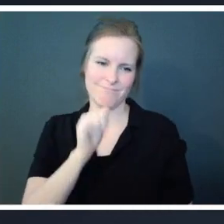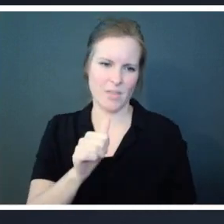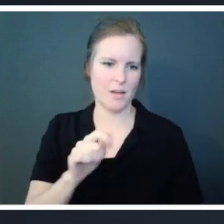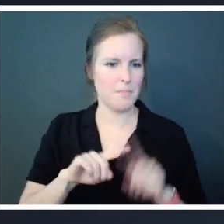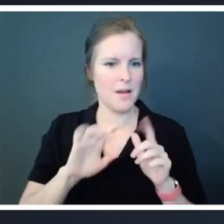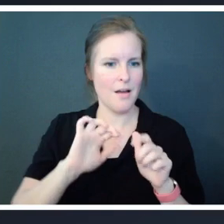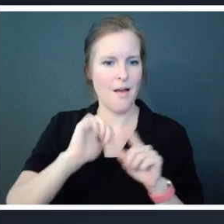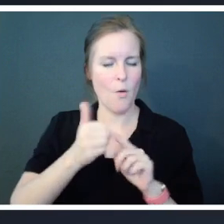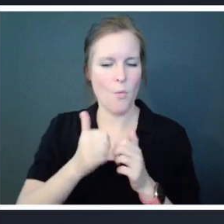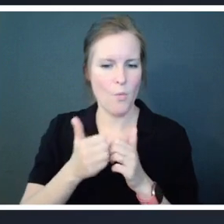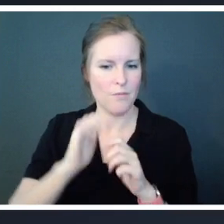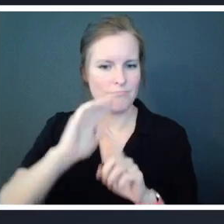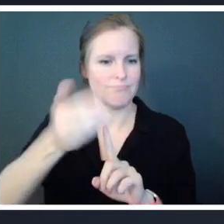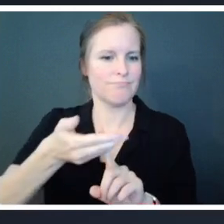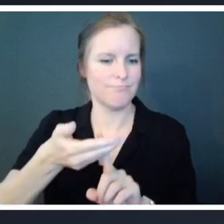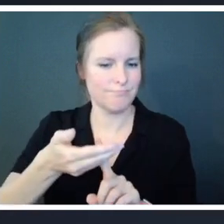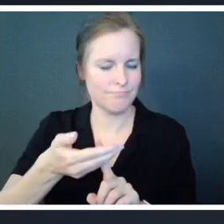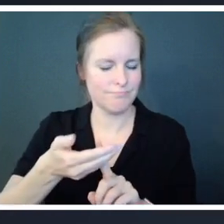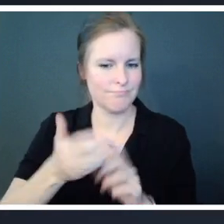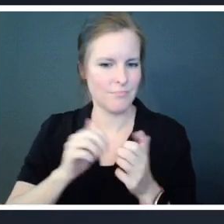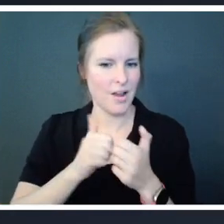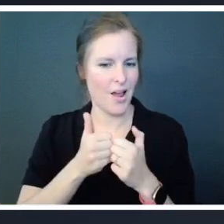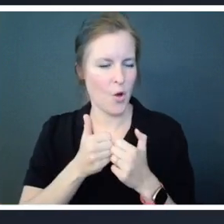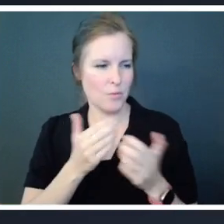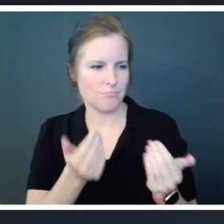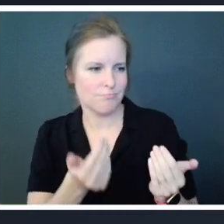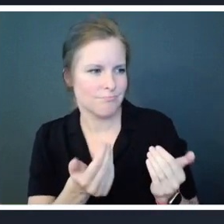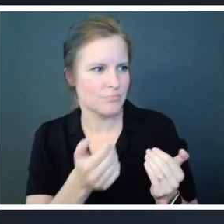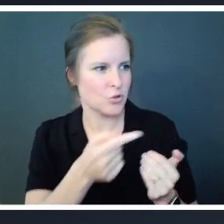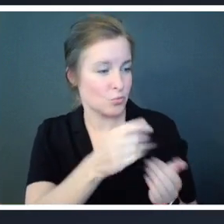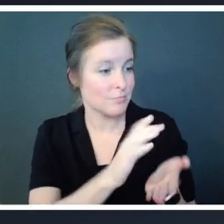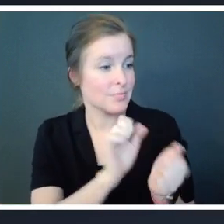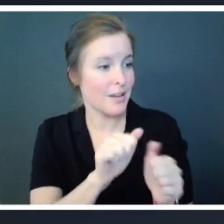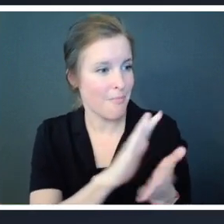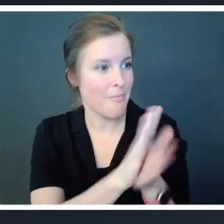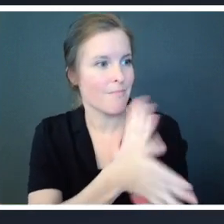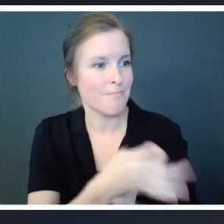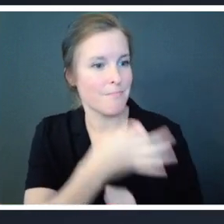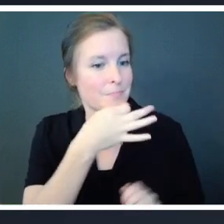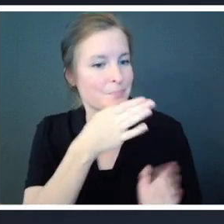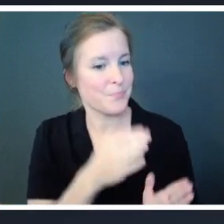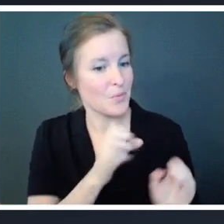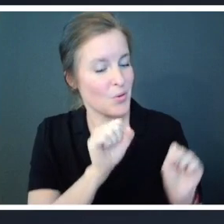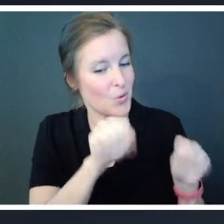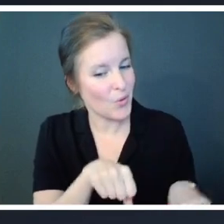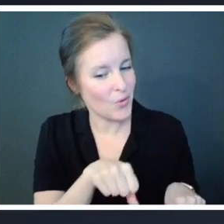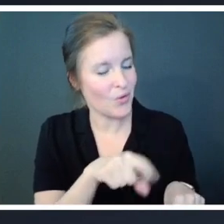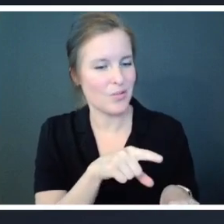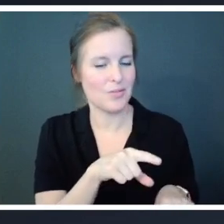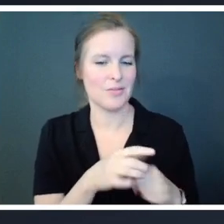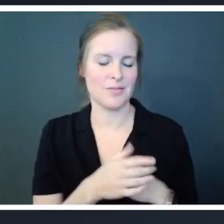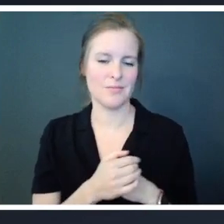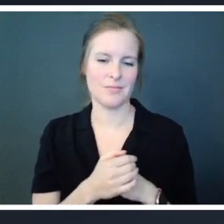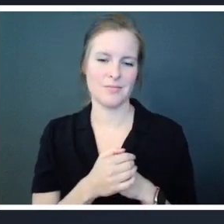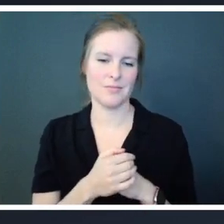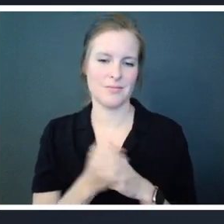they can be an expert on this in their own way, right? If their enthusiasm or their connection